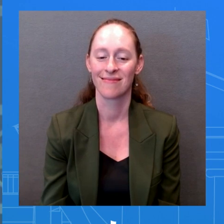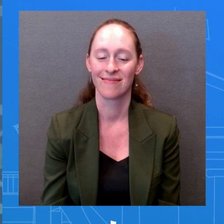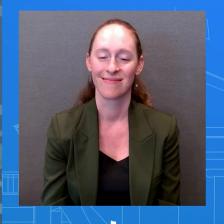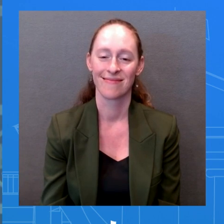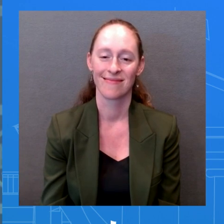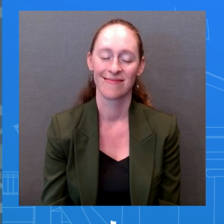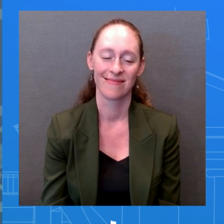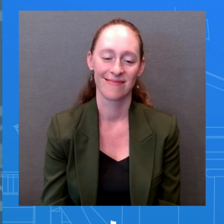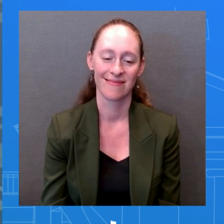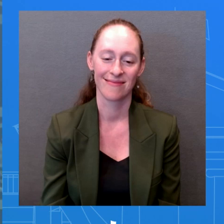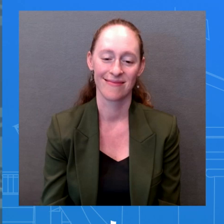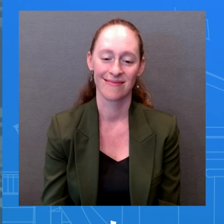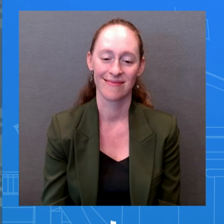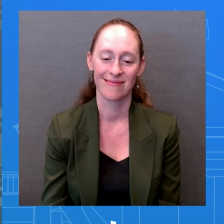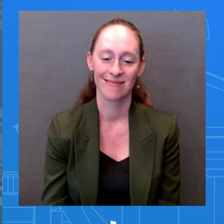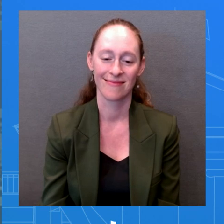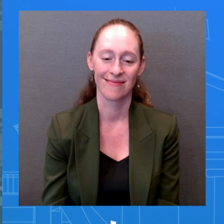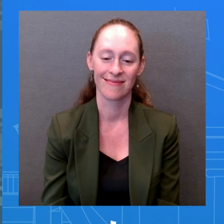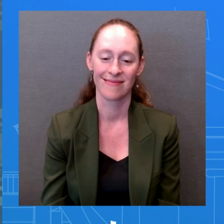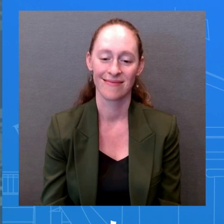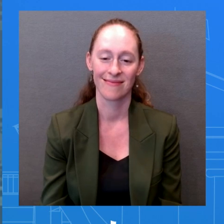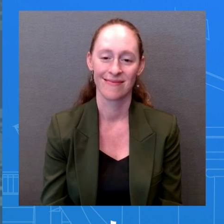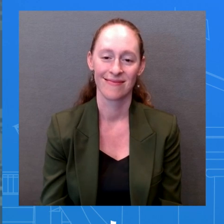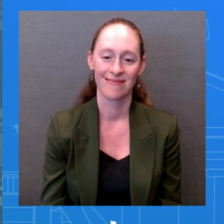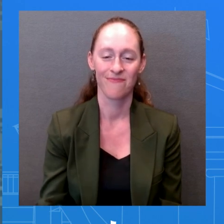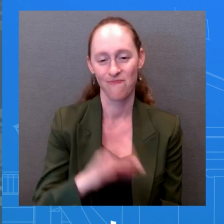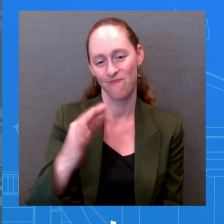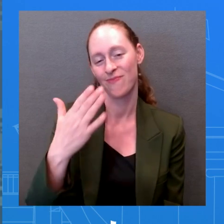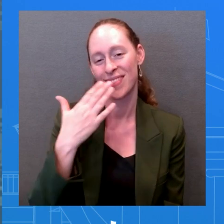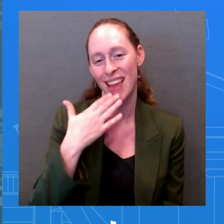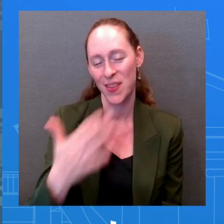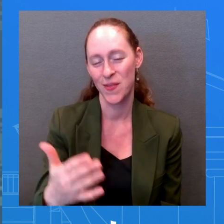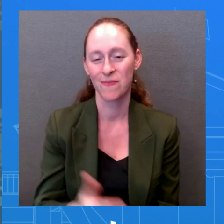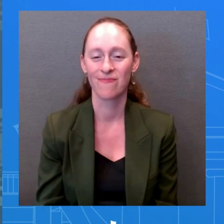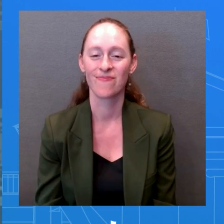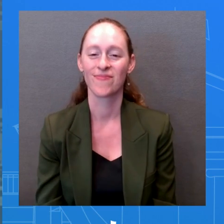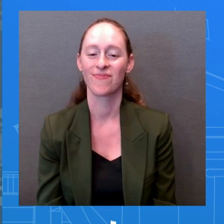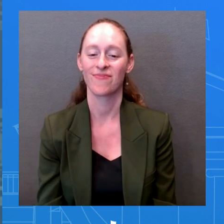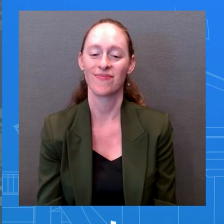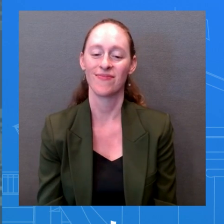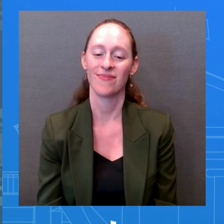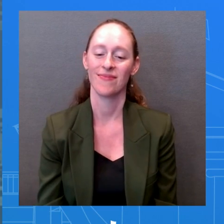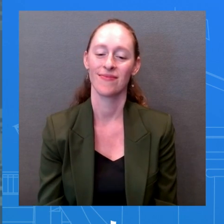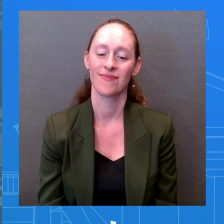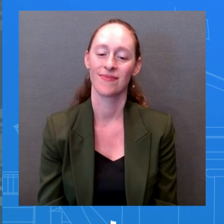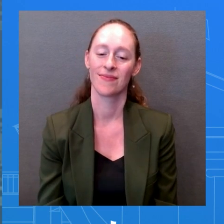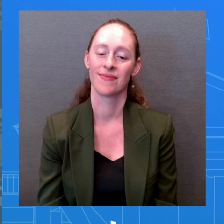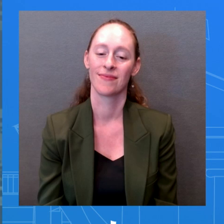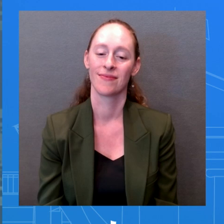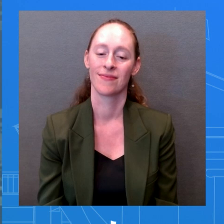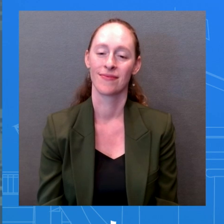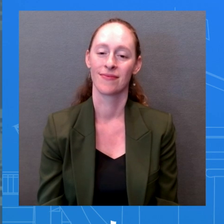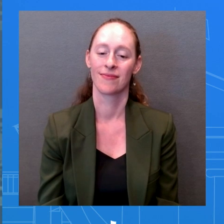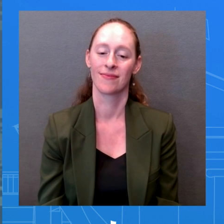Ms. Jean-Pierre: Gracias. Thank you so much, my friend and my colleague. Okay, so just to do the English version here: